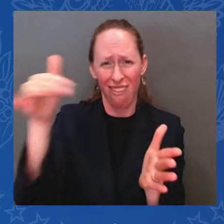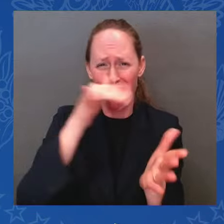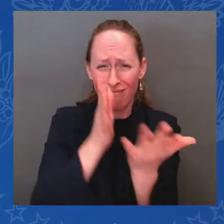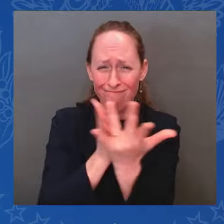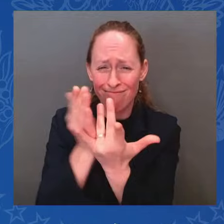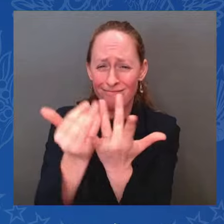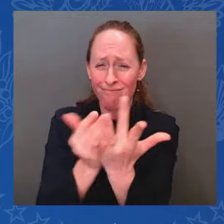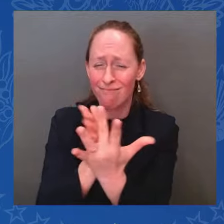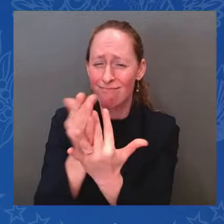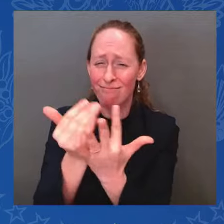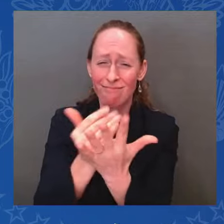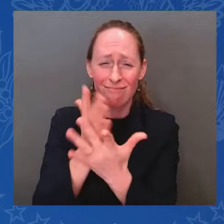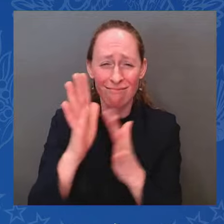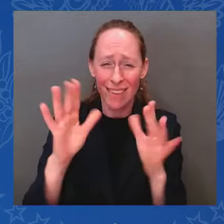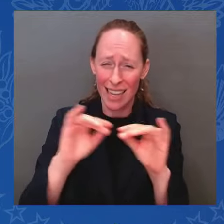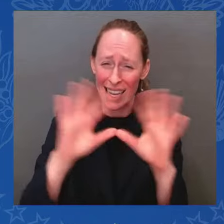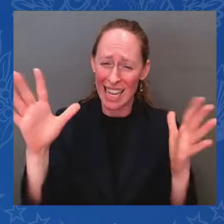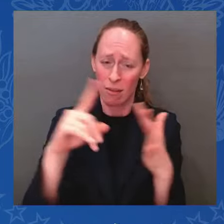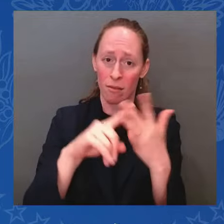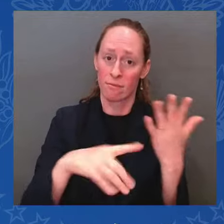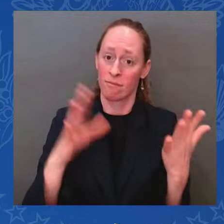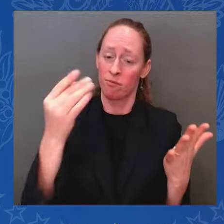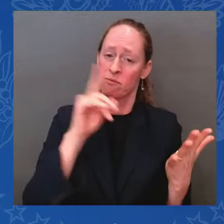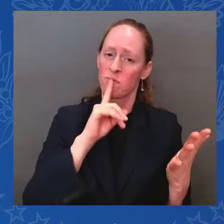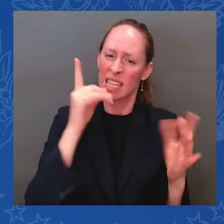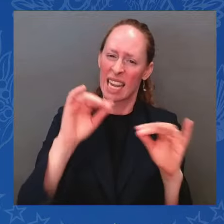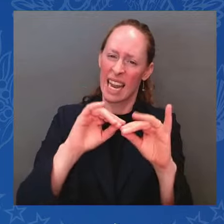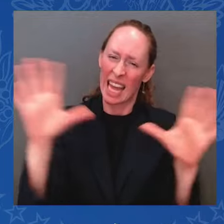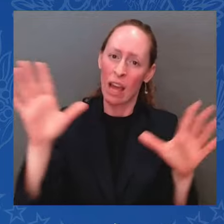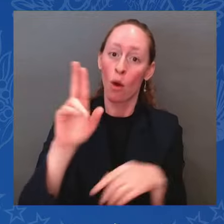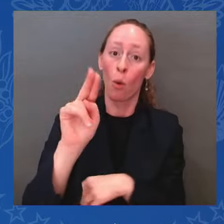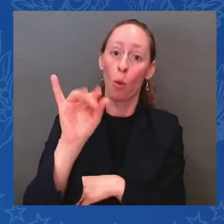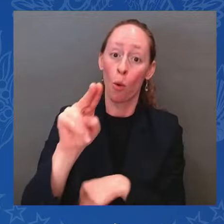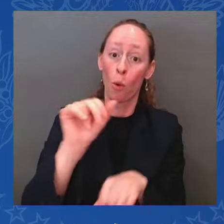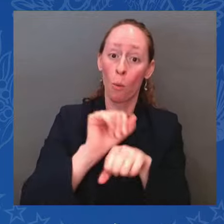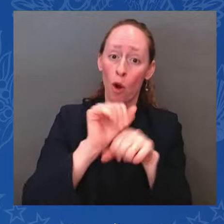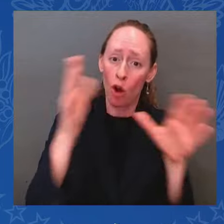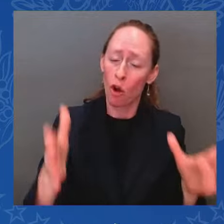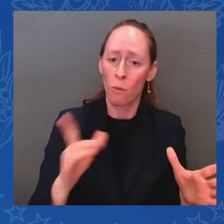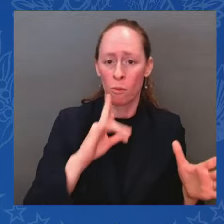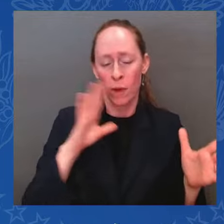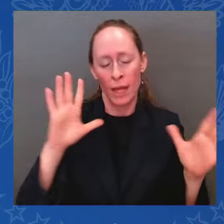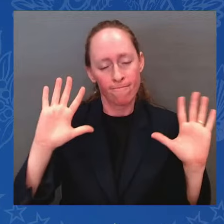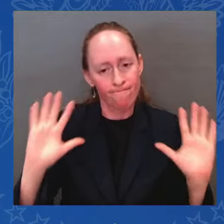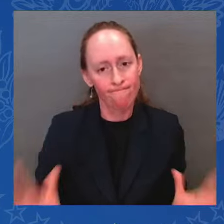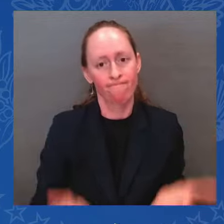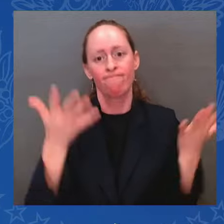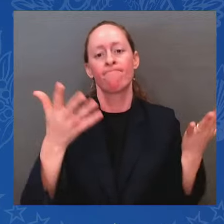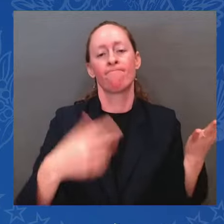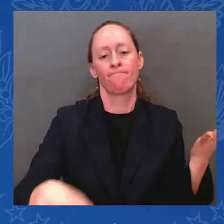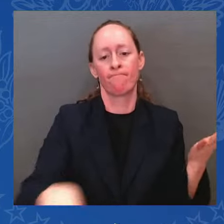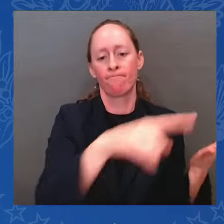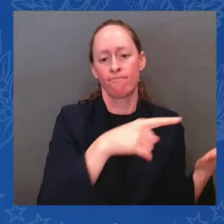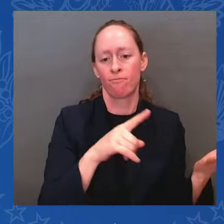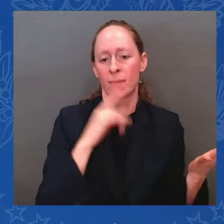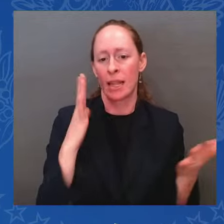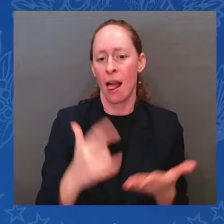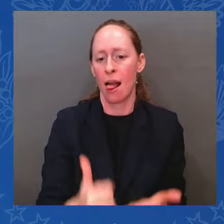and nonunion workers to amend the overall economy. Unions raise workers' wages, they set incomes,